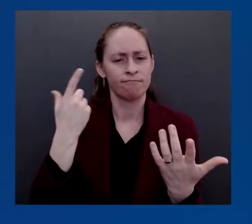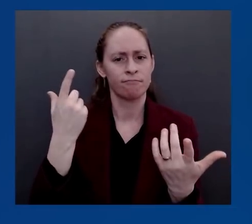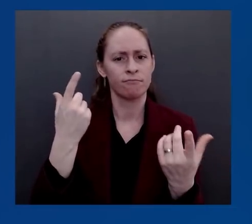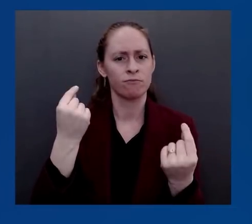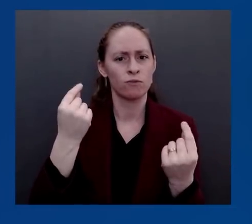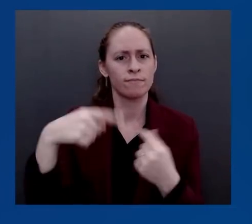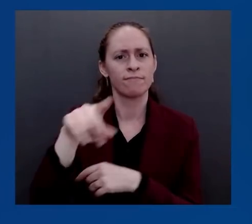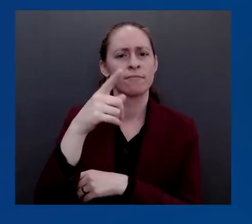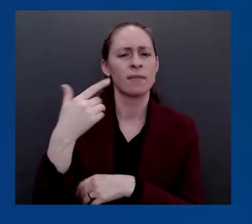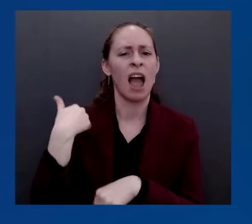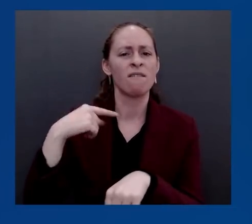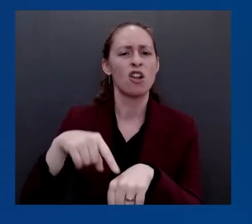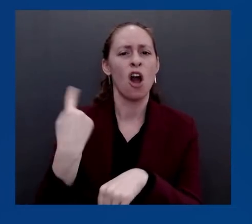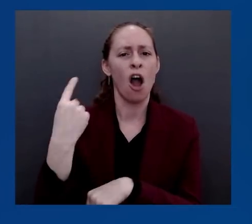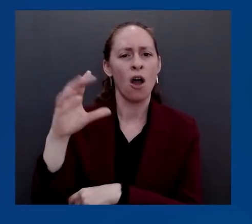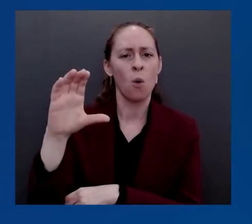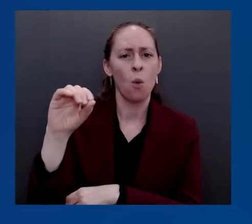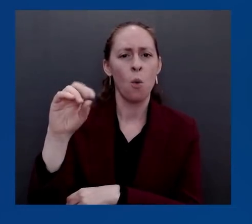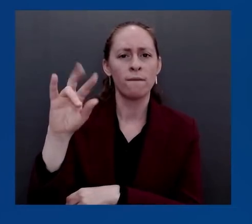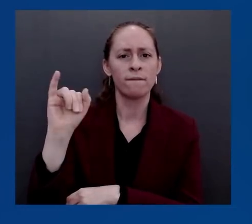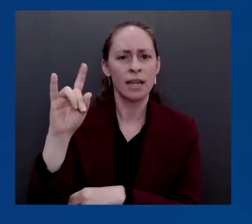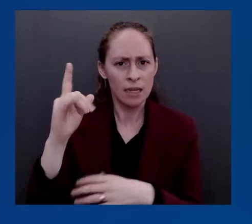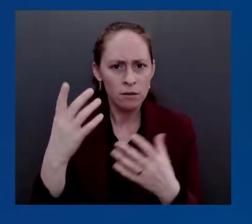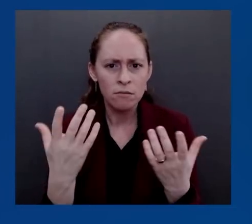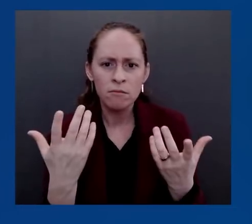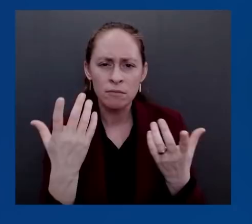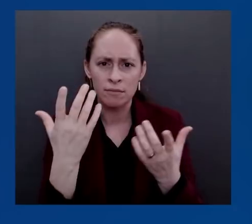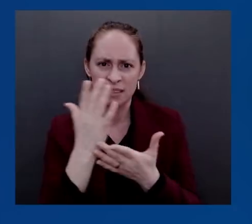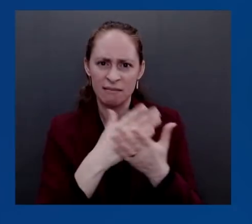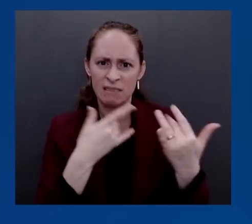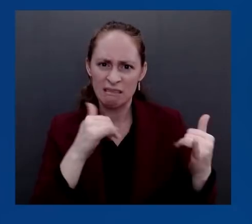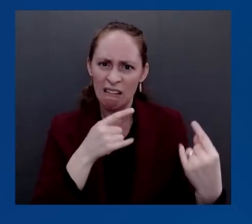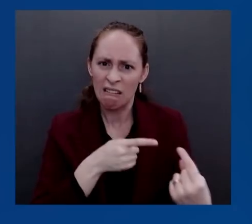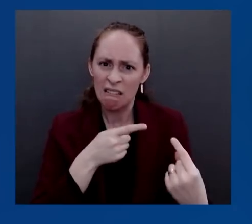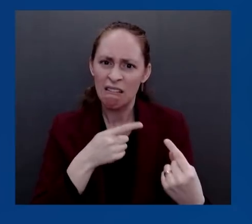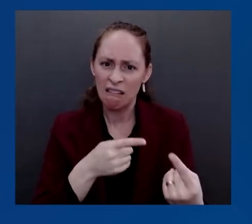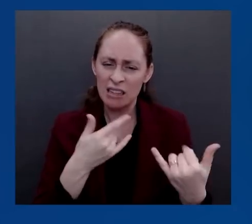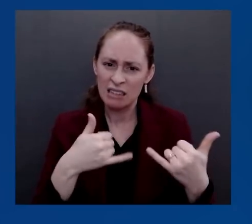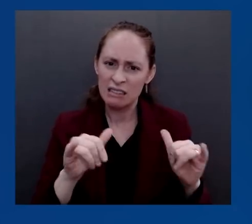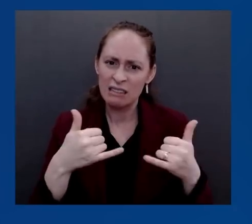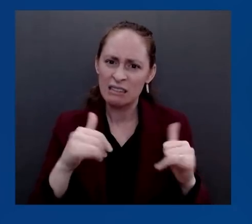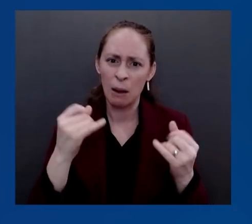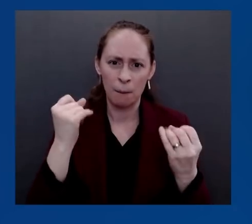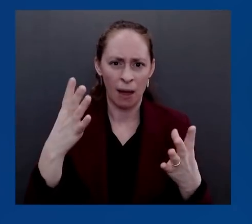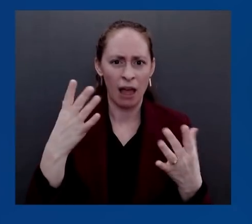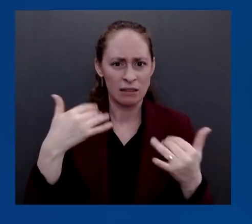no matter the severity of their case? Mr. Zients: Dr. Fauci? Dr. Fauci: Well, certainly long COVID